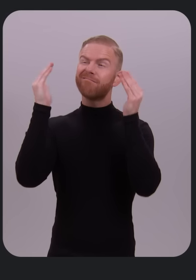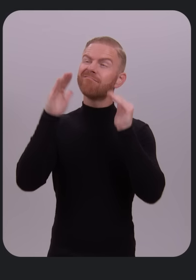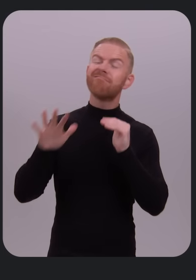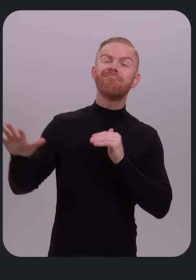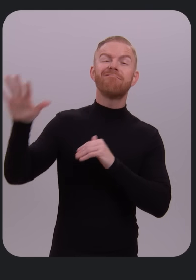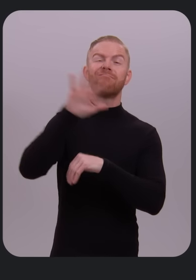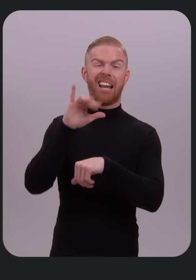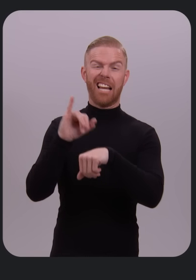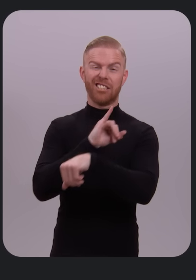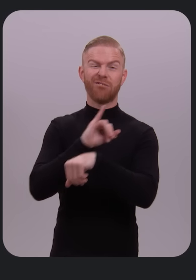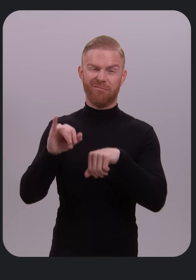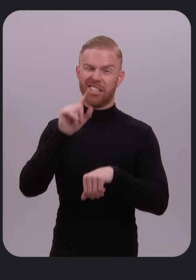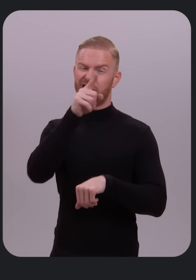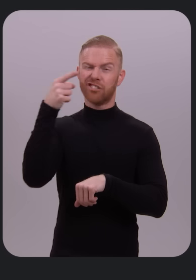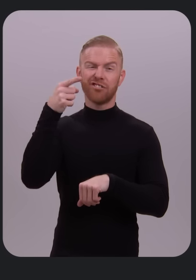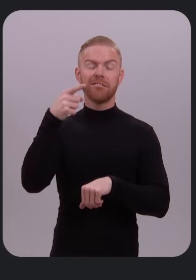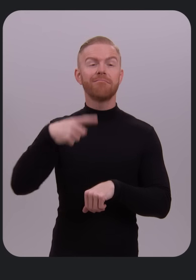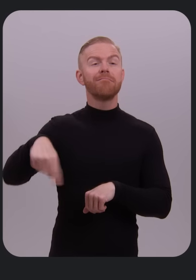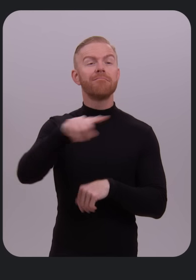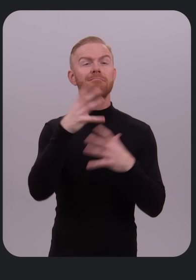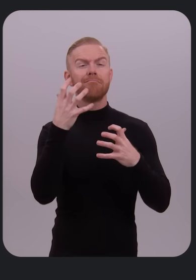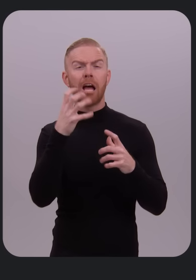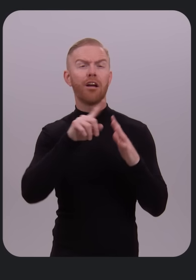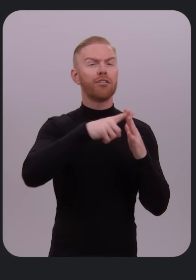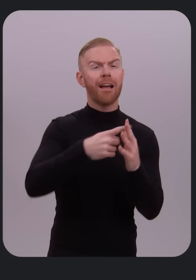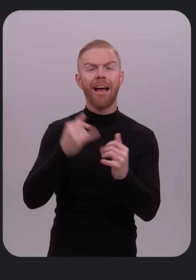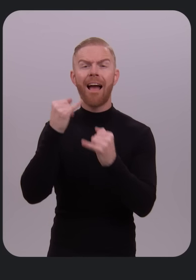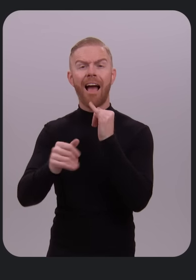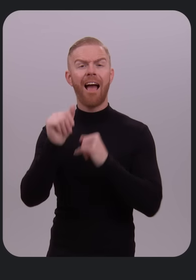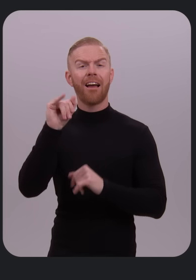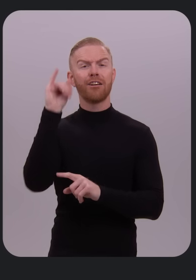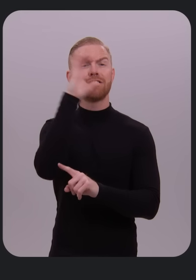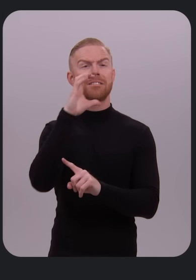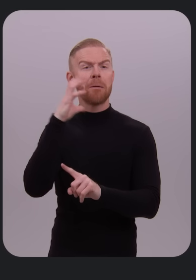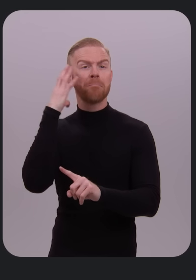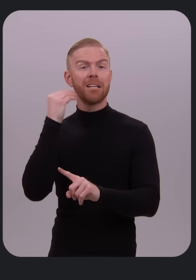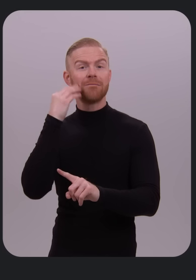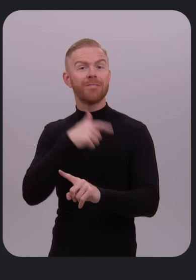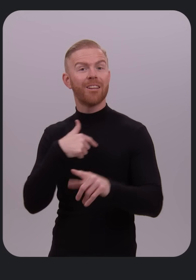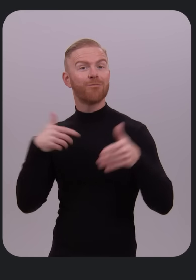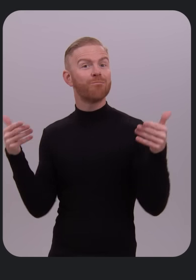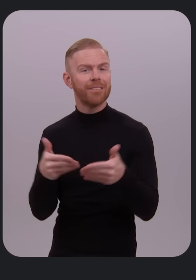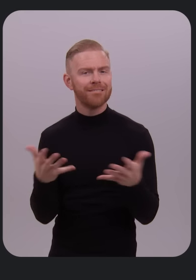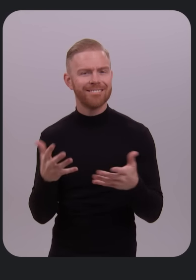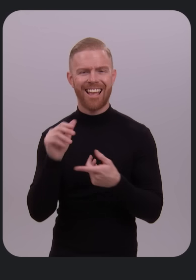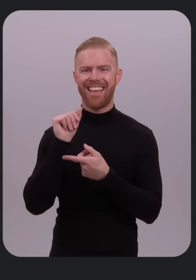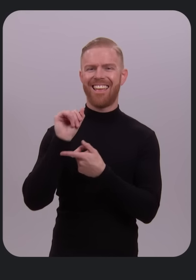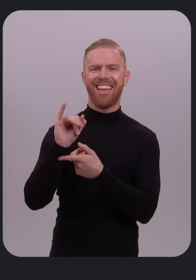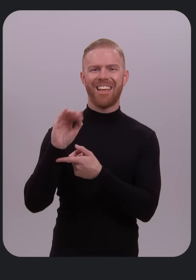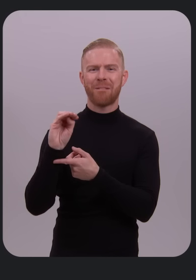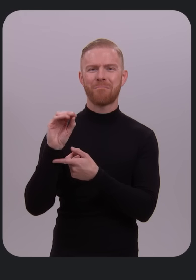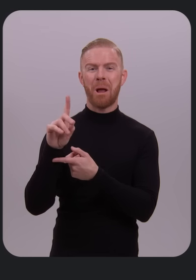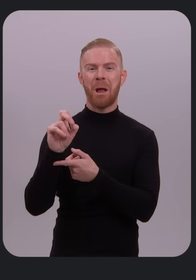For those who want an end to end AI Search experience, we are introducing an all-new AI Mode.